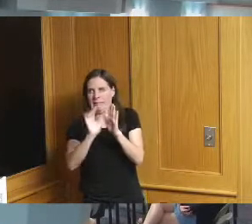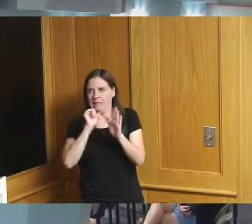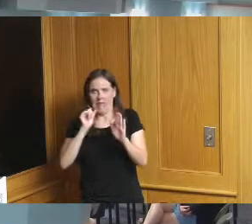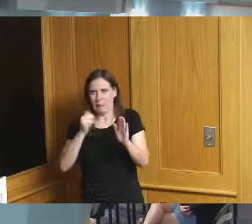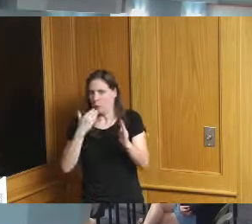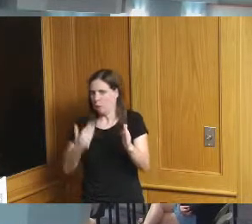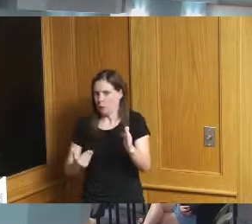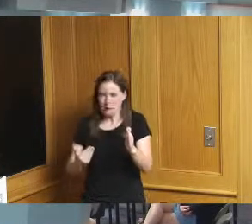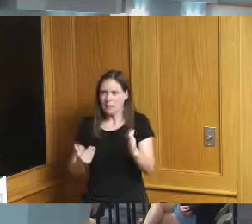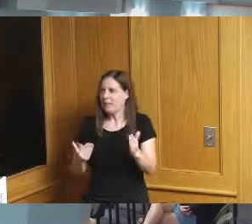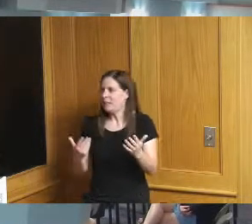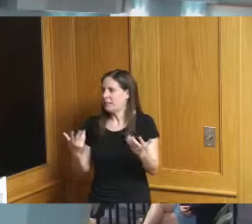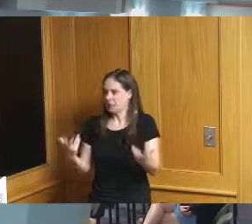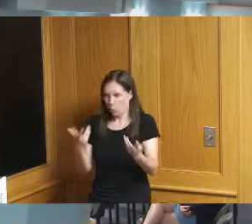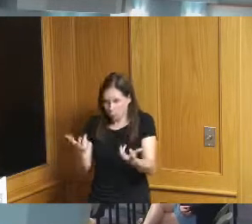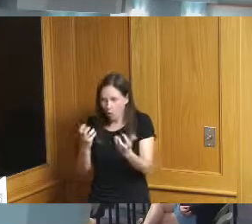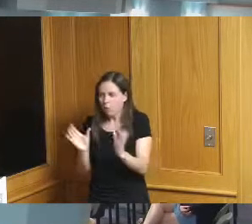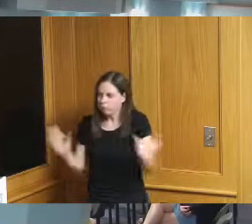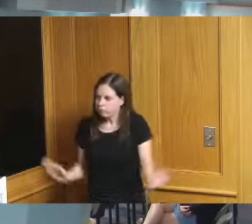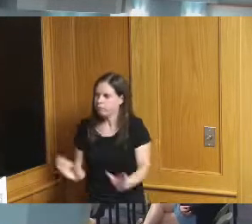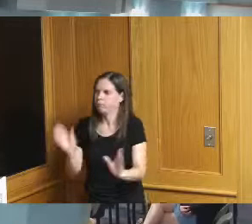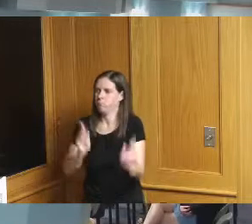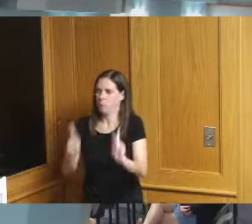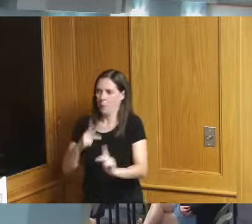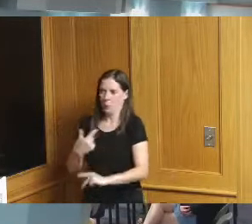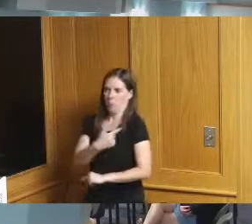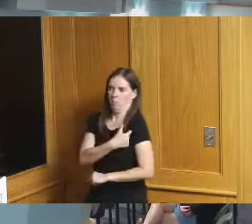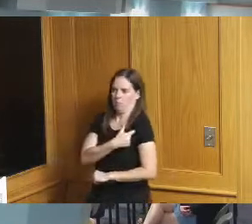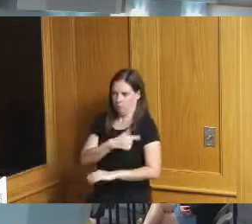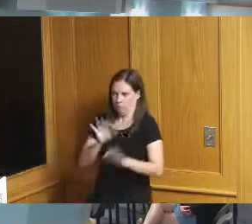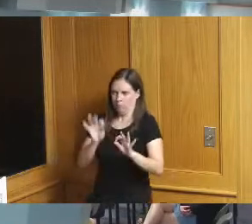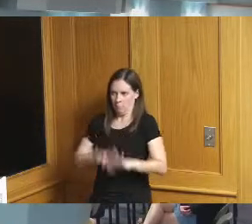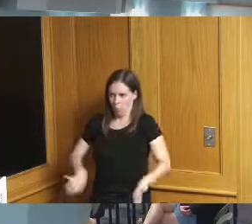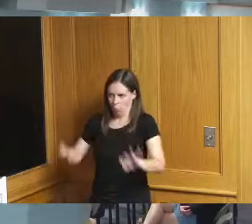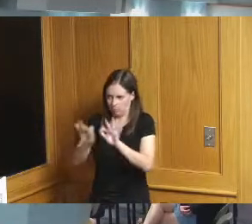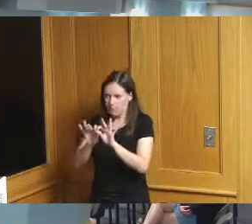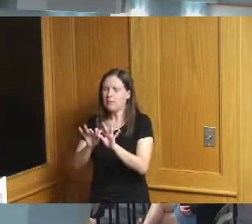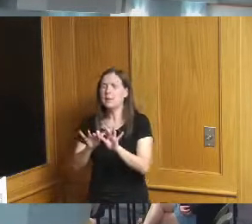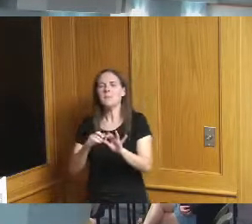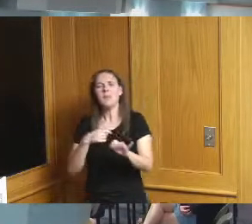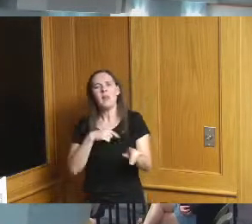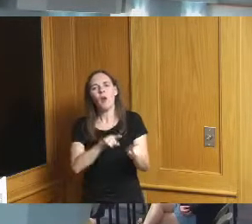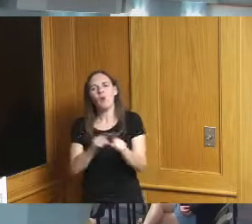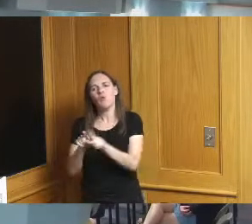to get people vaccinated on your behalf so I also want to look at that um the slide that